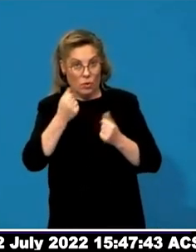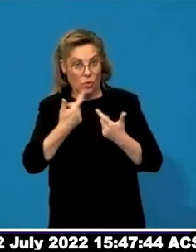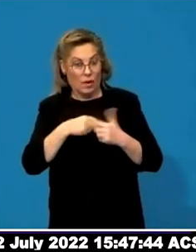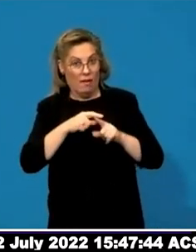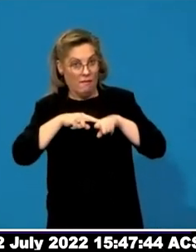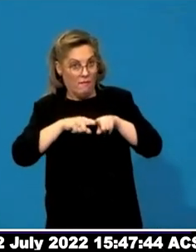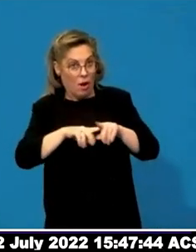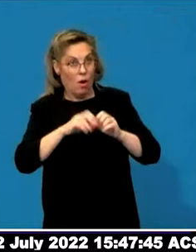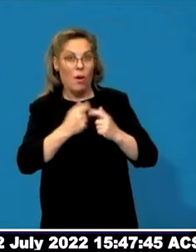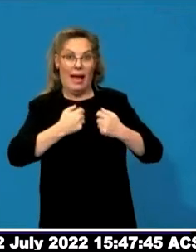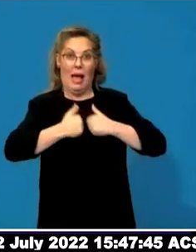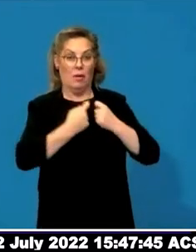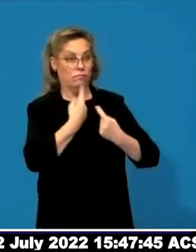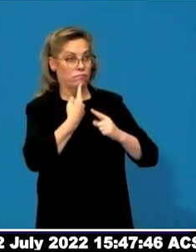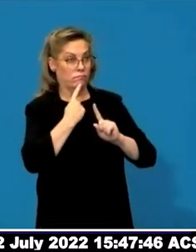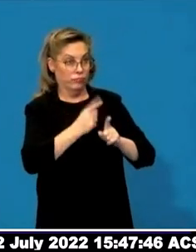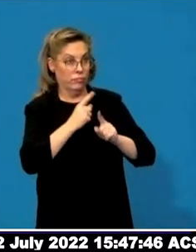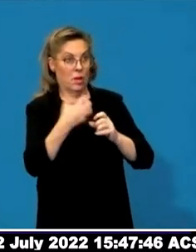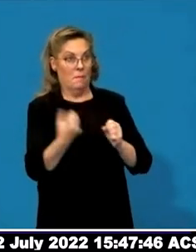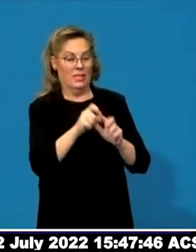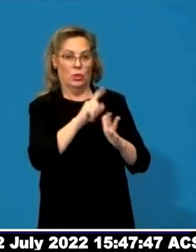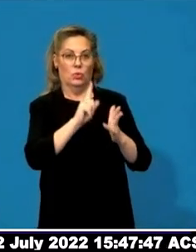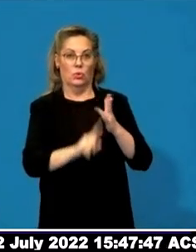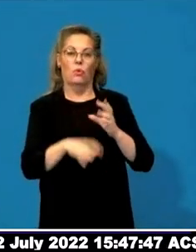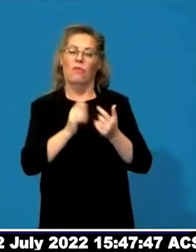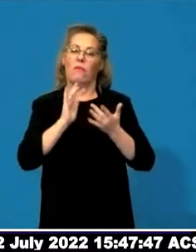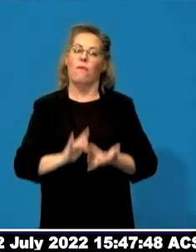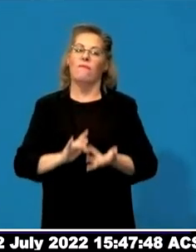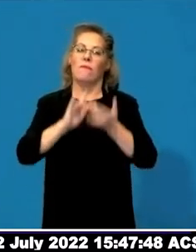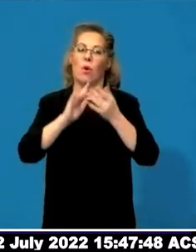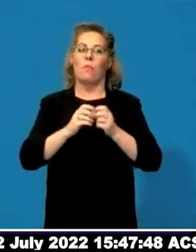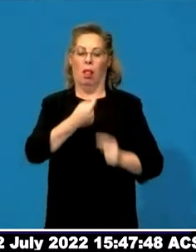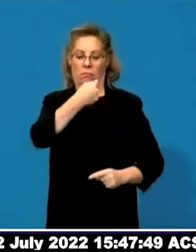that will be the administration of the oath. So thank you very much again.